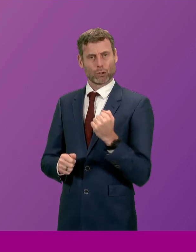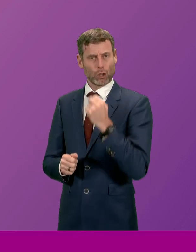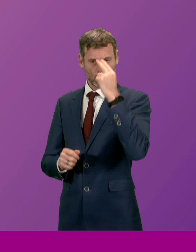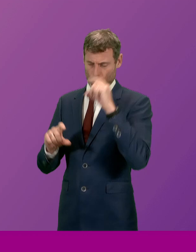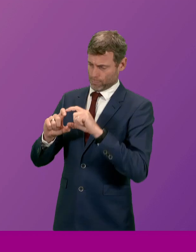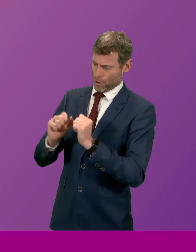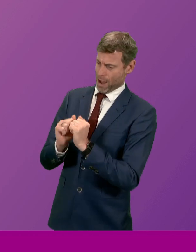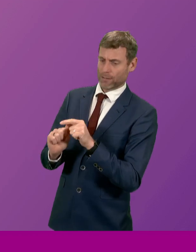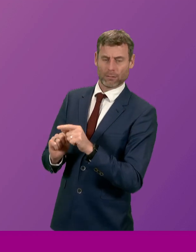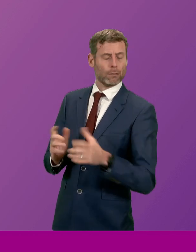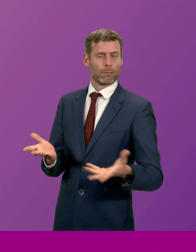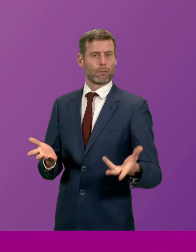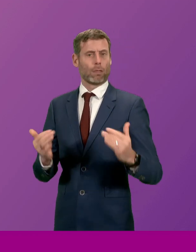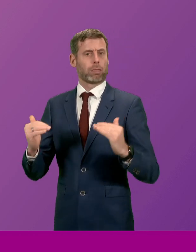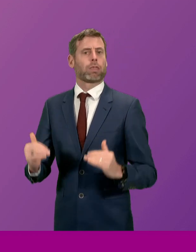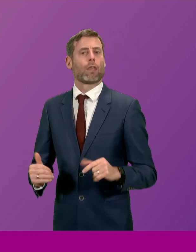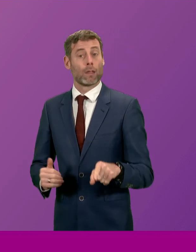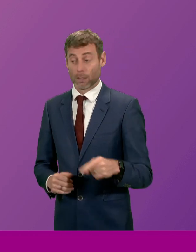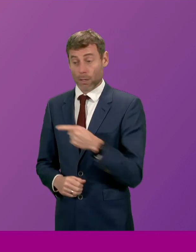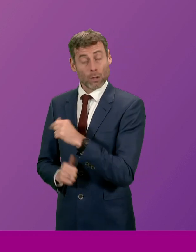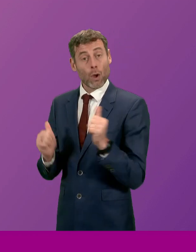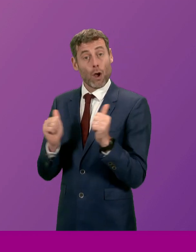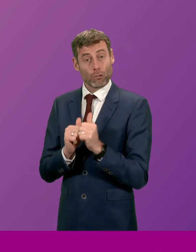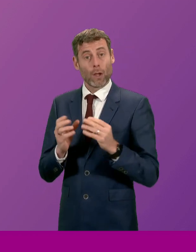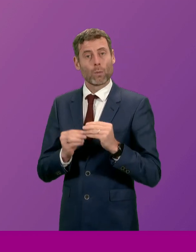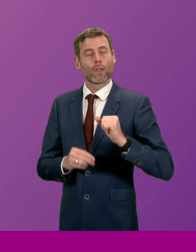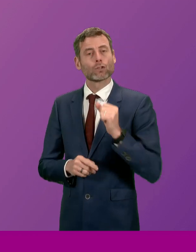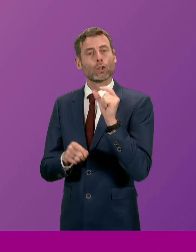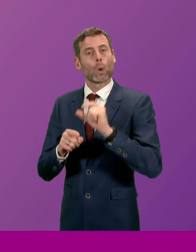with the Scotch Whisky Association’s view that the integrity of our single malt would